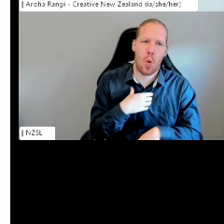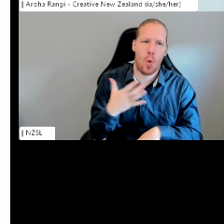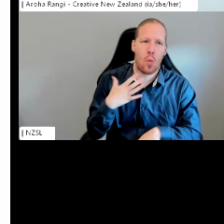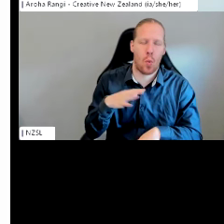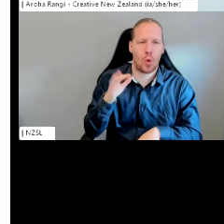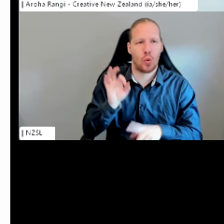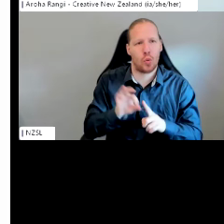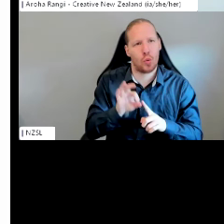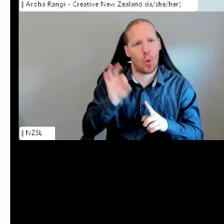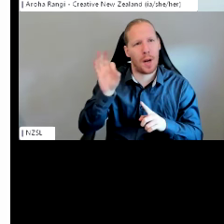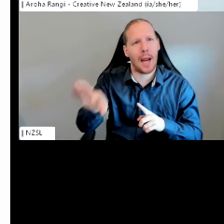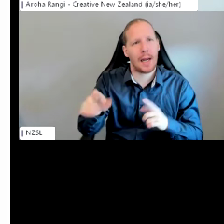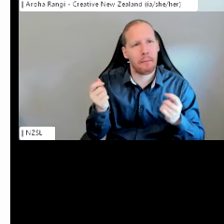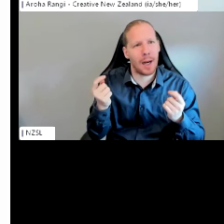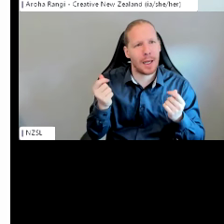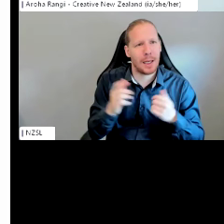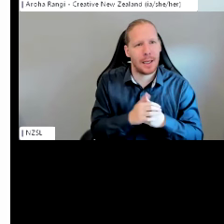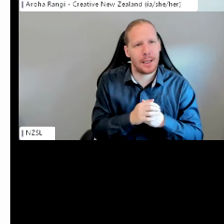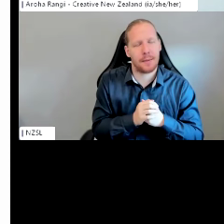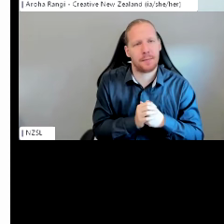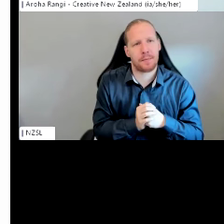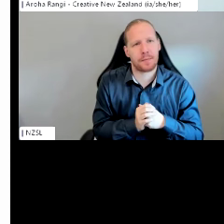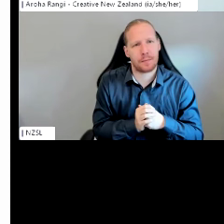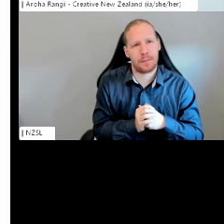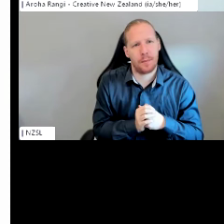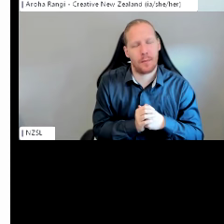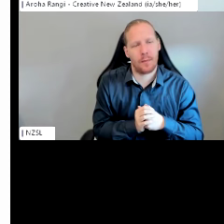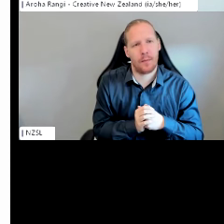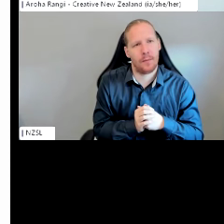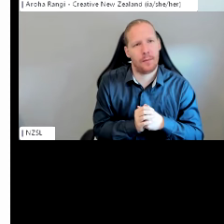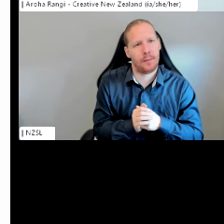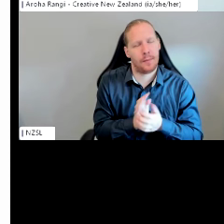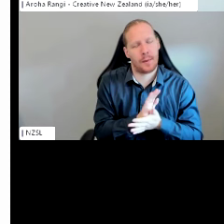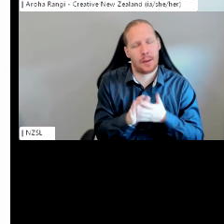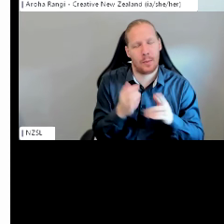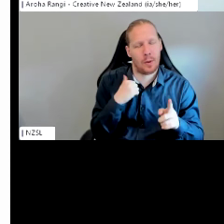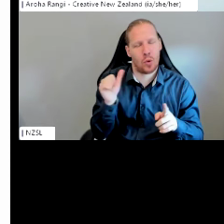audiences that are the co, you know, that we should think of as being becoming donors. Um,